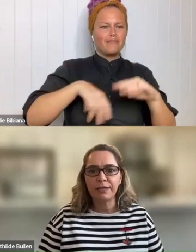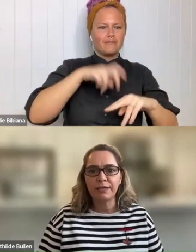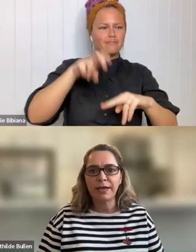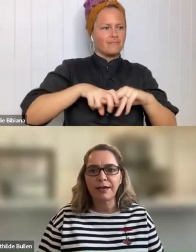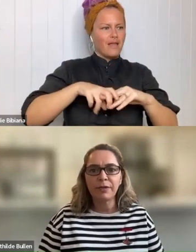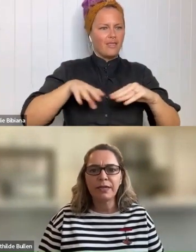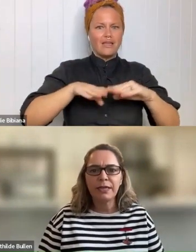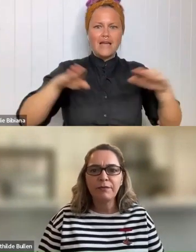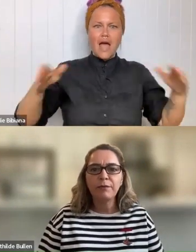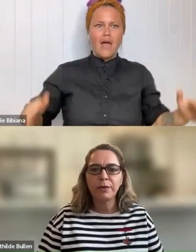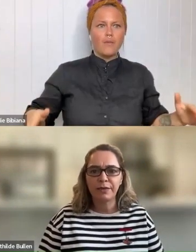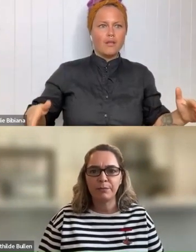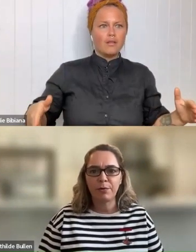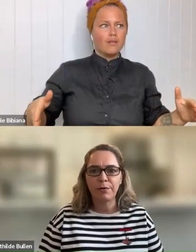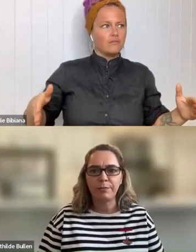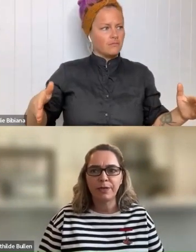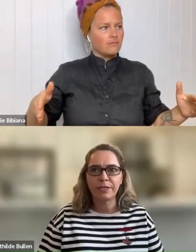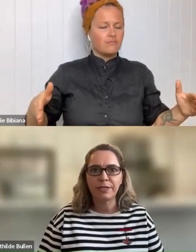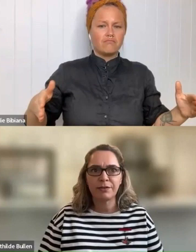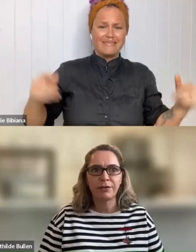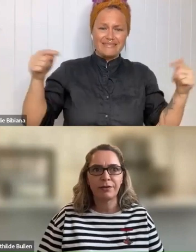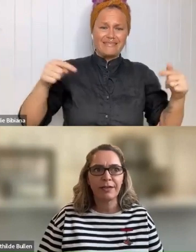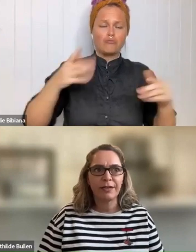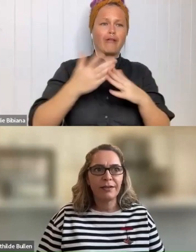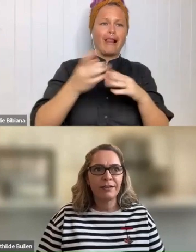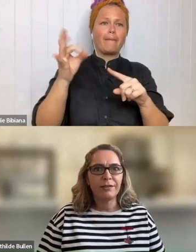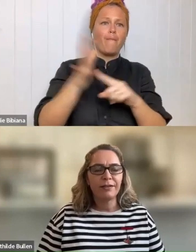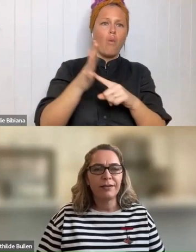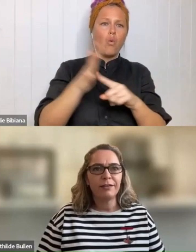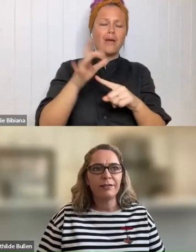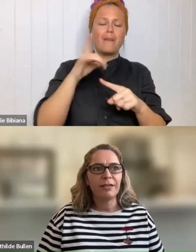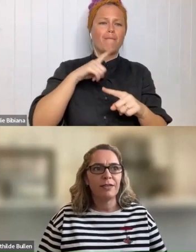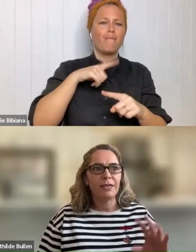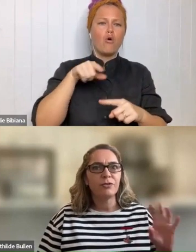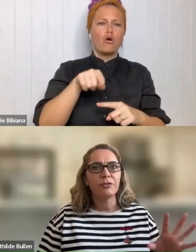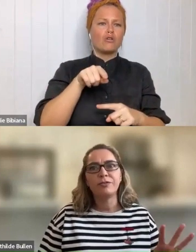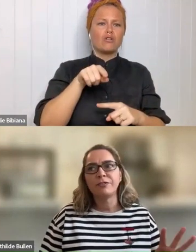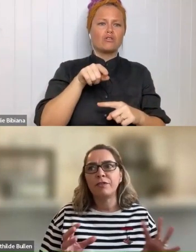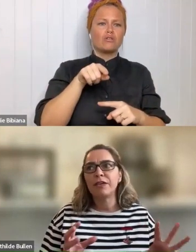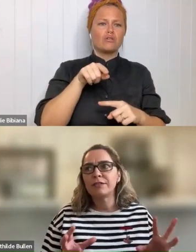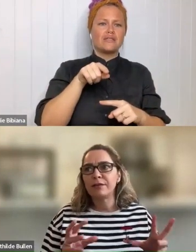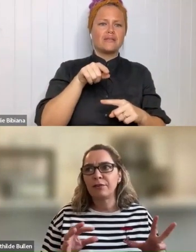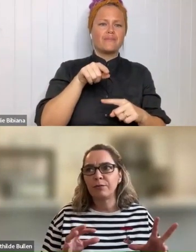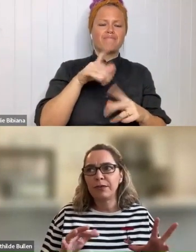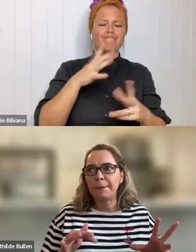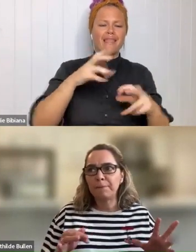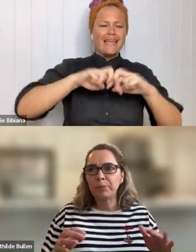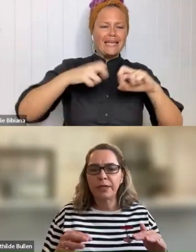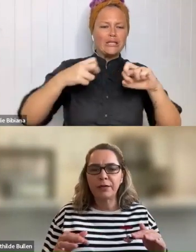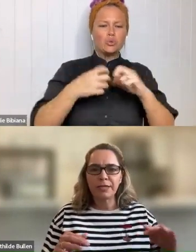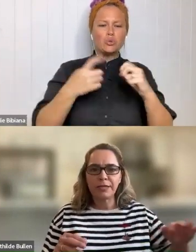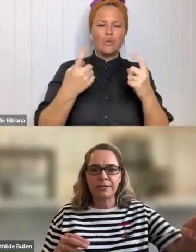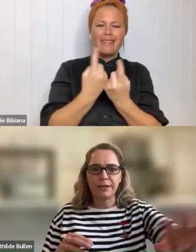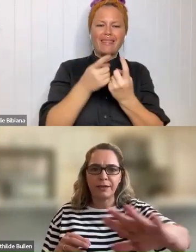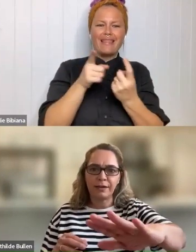is unbelievably important, because it's not the issues and the things that go with that. They're not seen as, like an